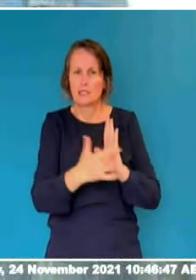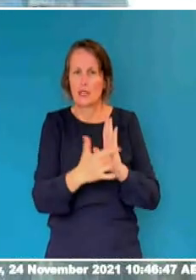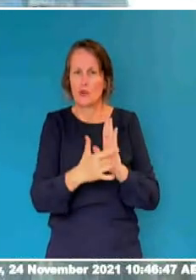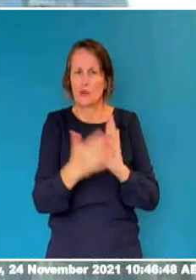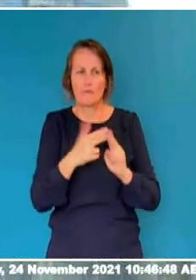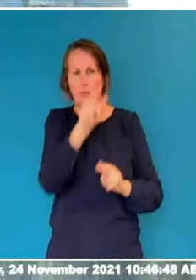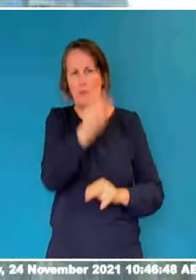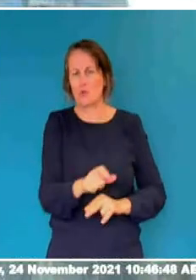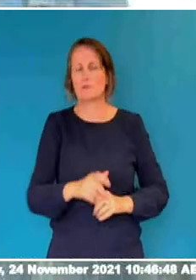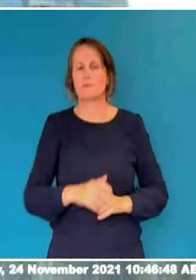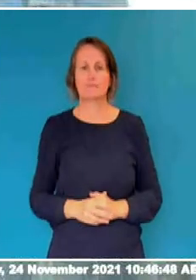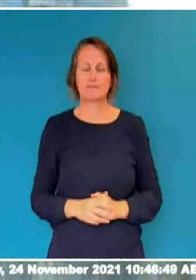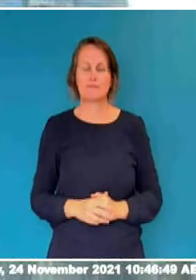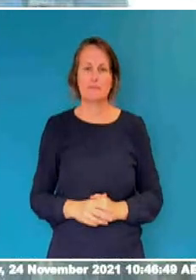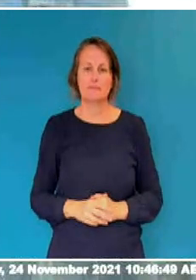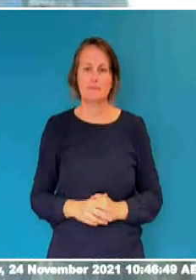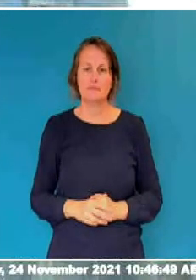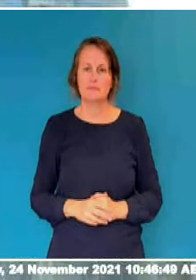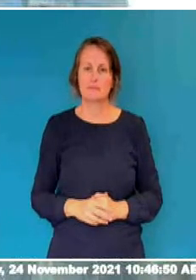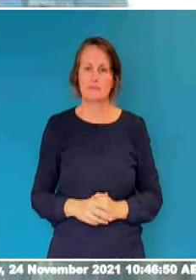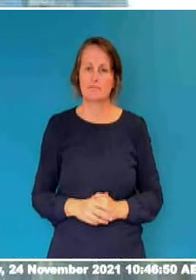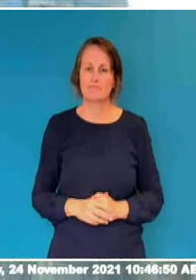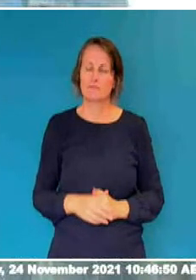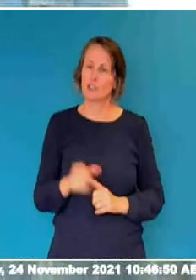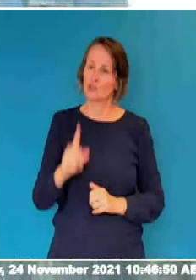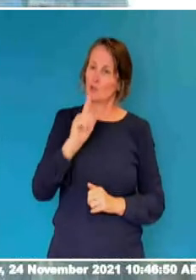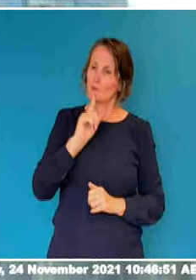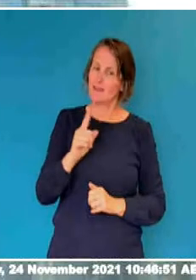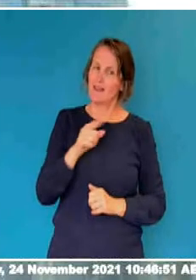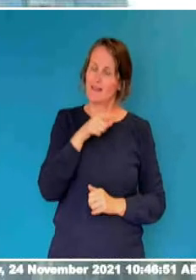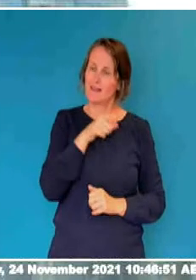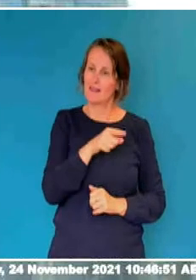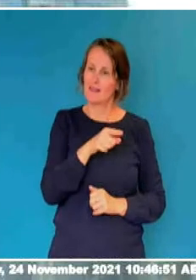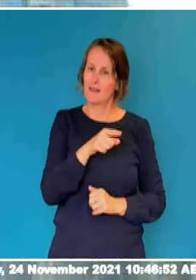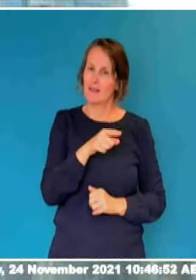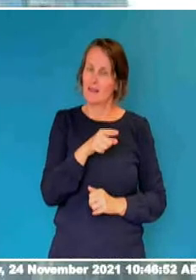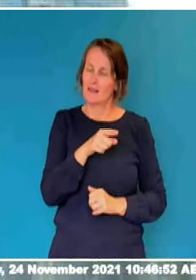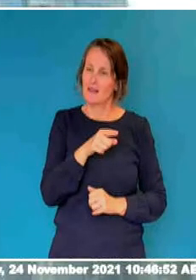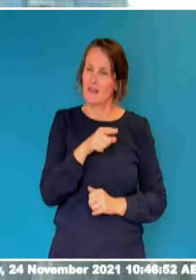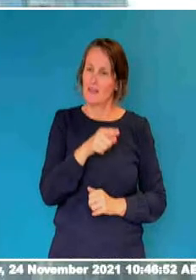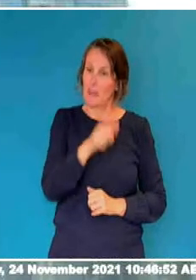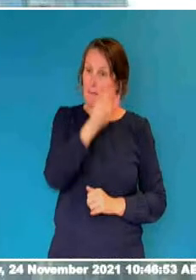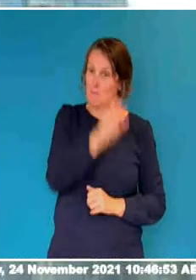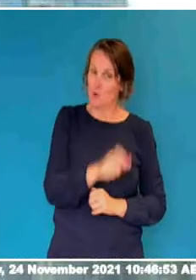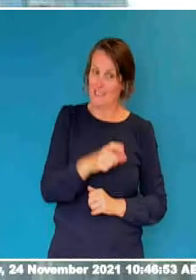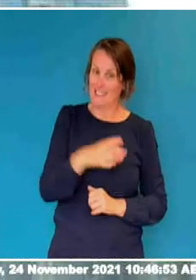individual. MS DOWSETT: When you say they weren't able to be accommodated, is that at